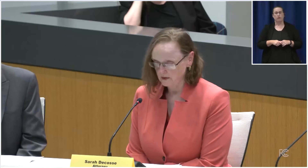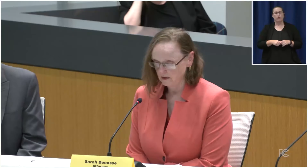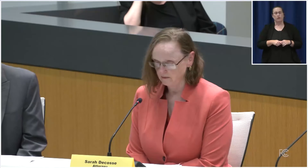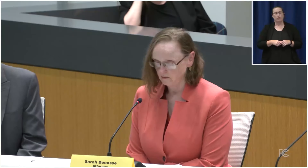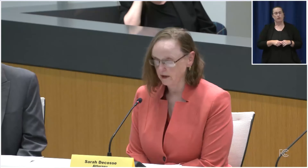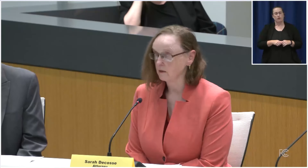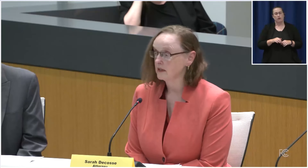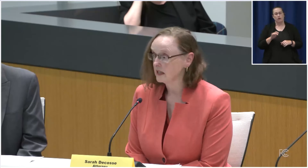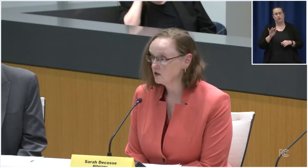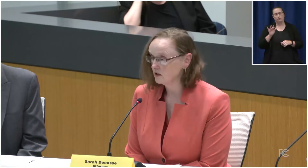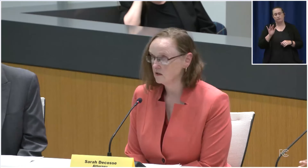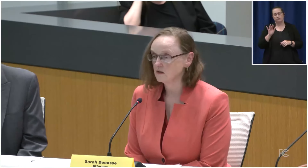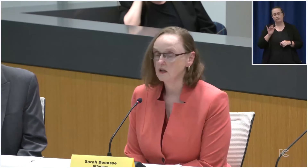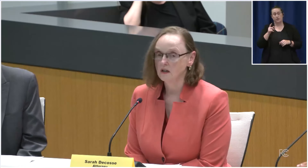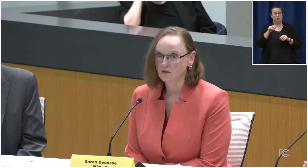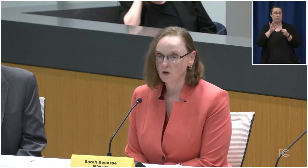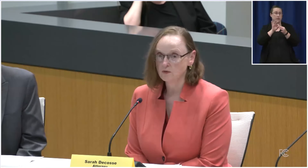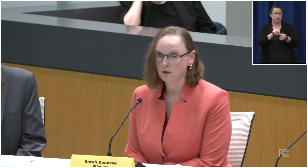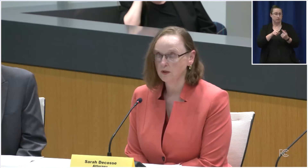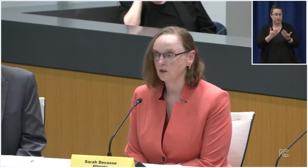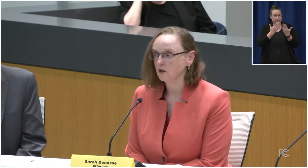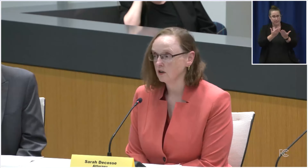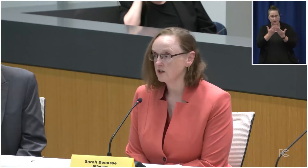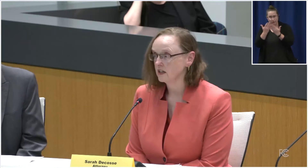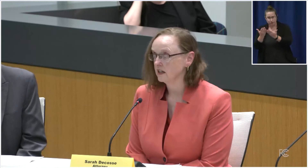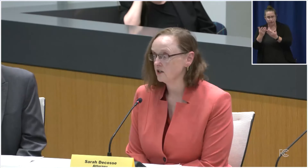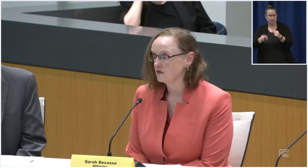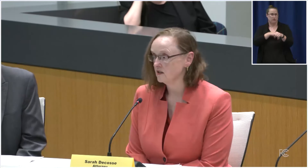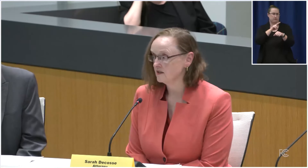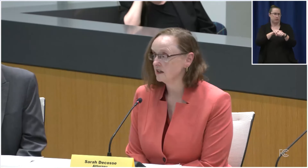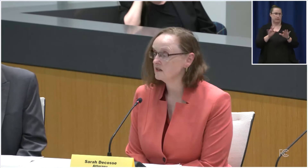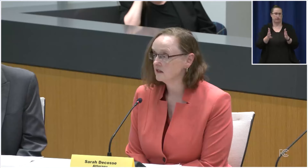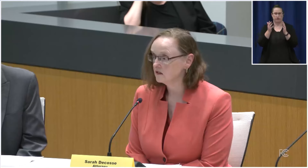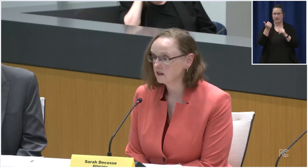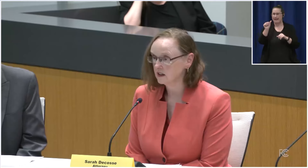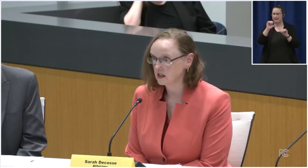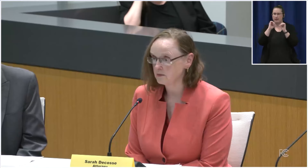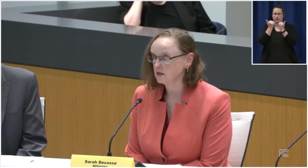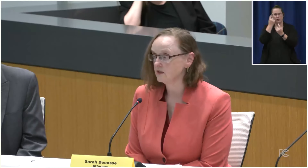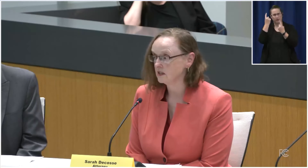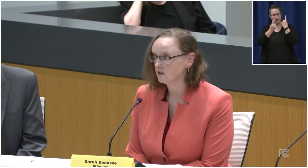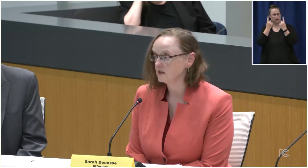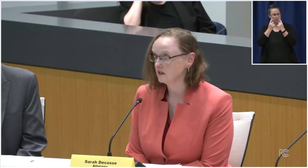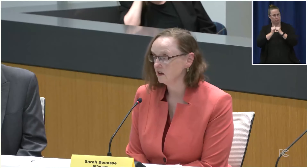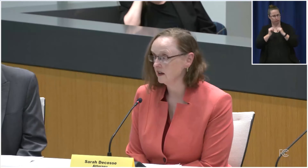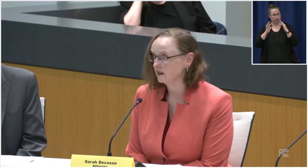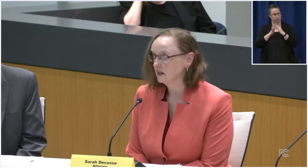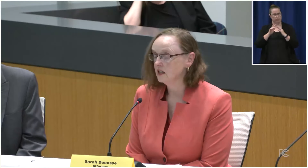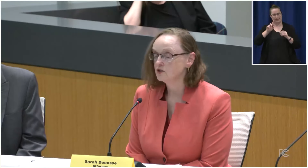COMMUNITY AND ALLOWING THEM TO COMMUNICATE IN THEIR FIRST LANGUAGE. AND IN TERMS OF SOME